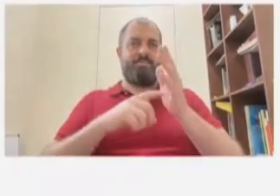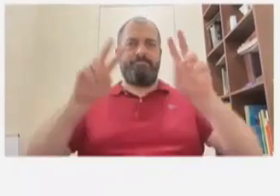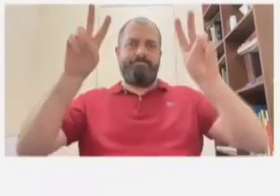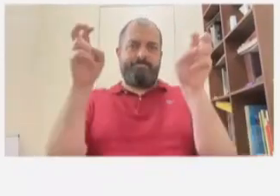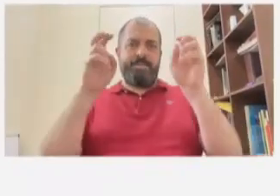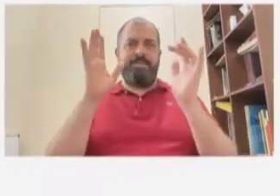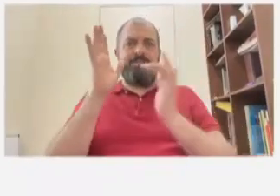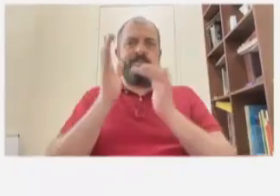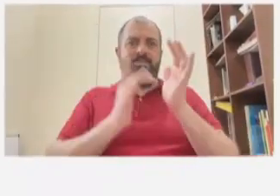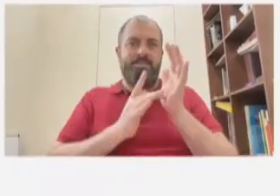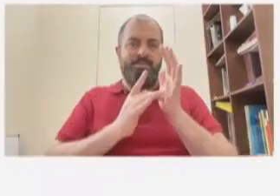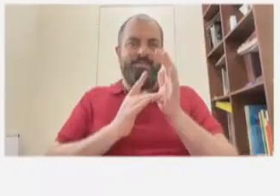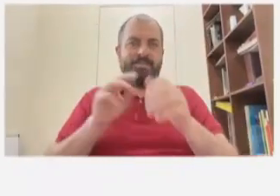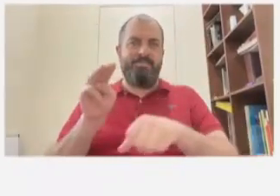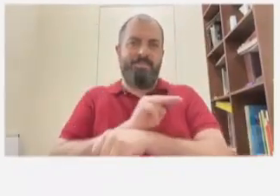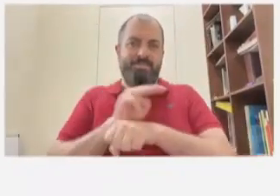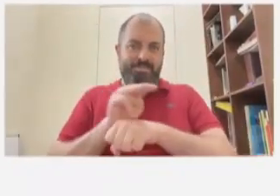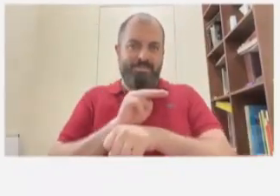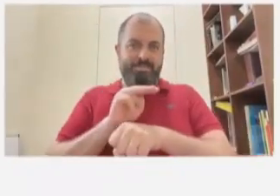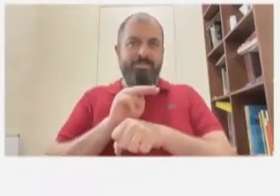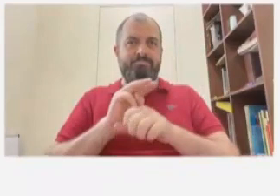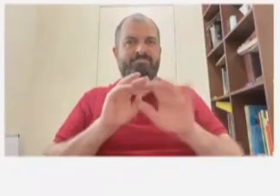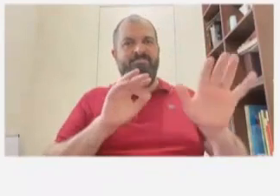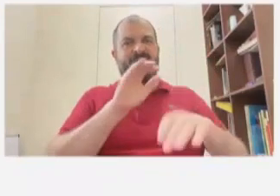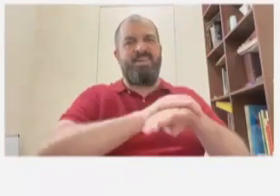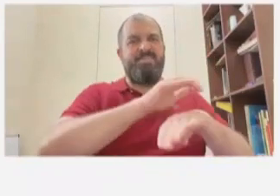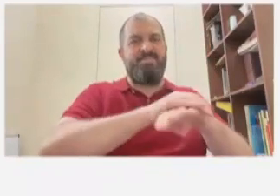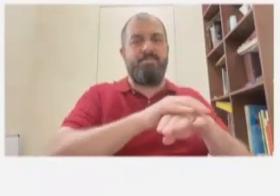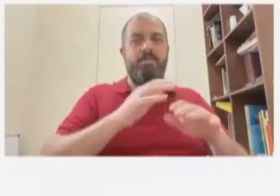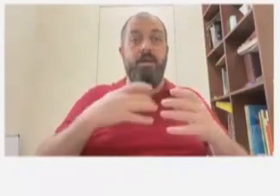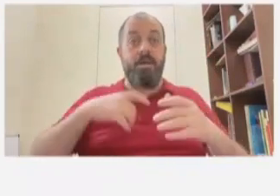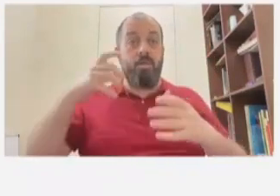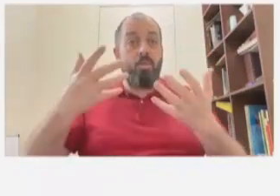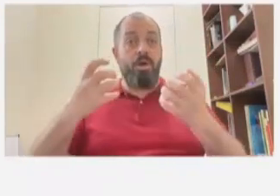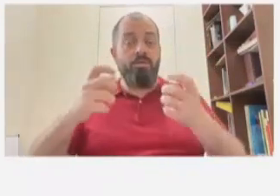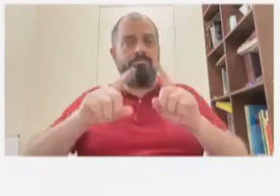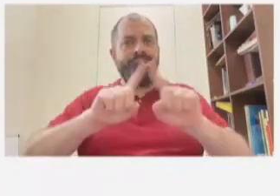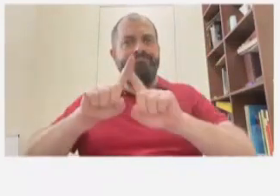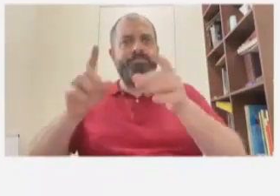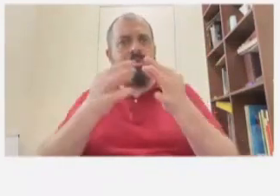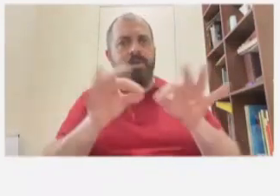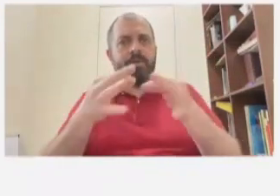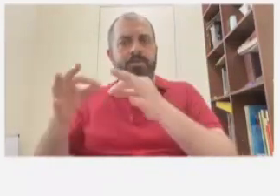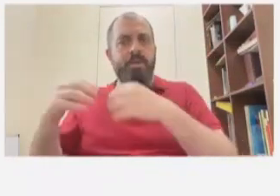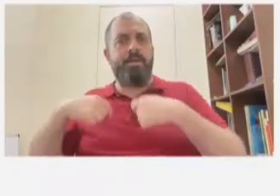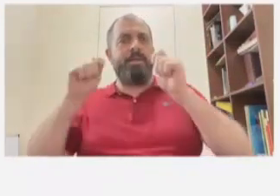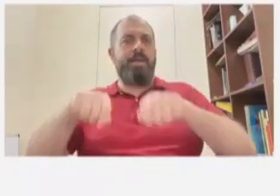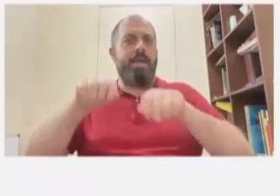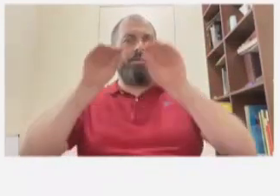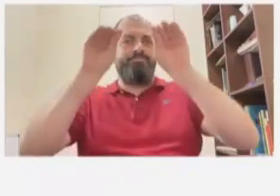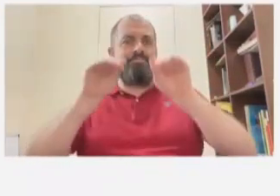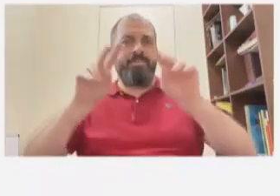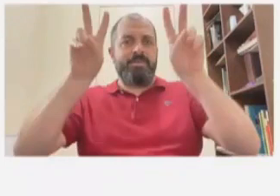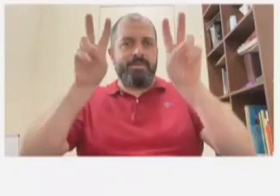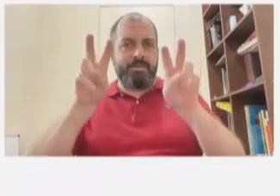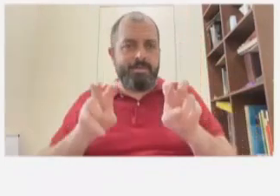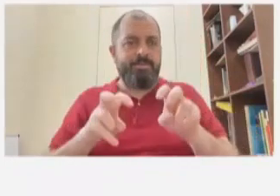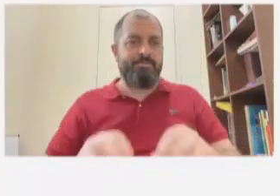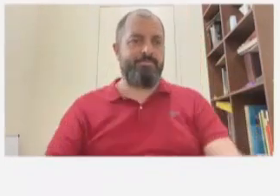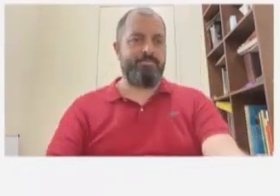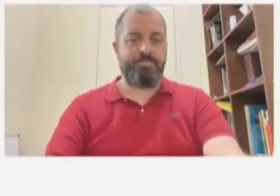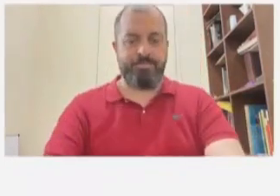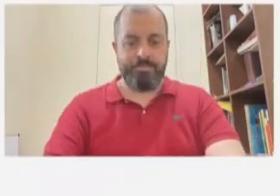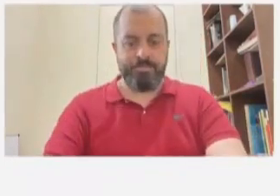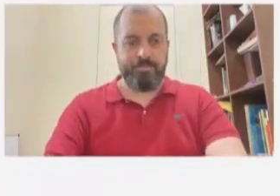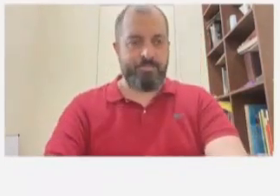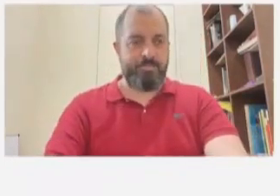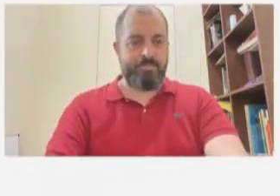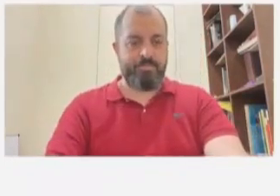What this is, is we've got a theme. For a portion But let's say that we want to add what the name of that theme would be in a different written LWC.